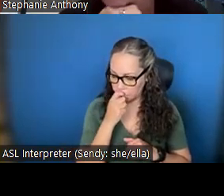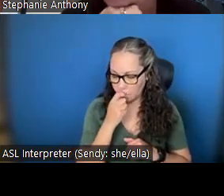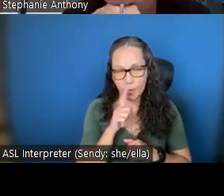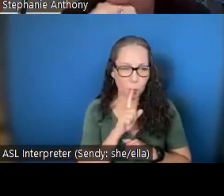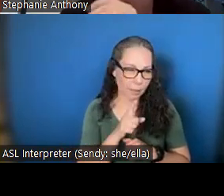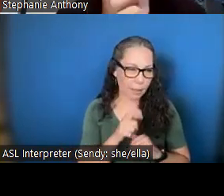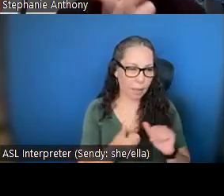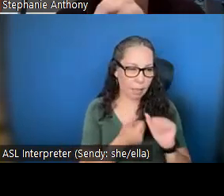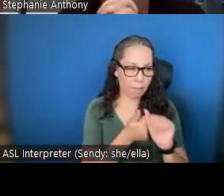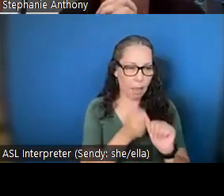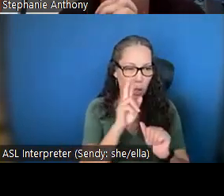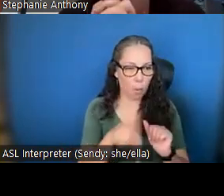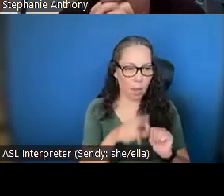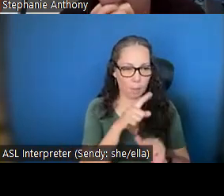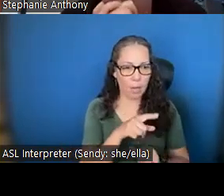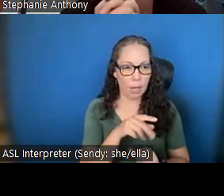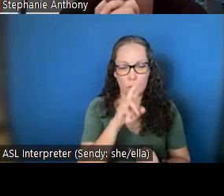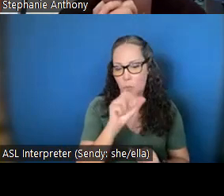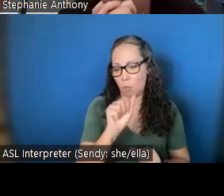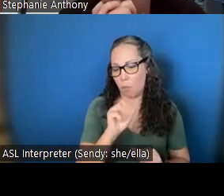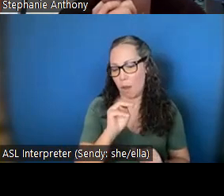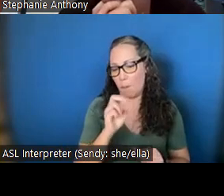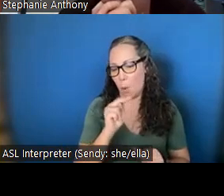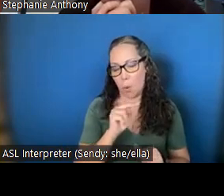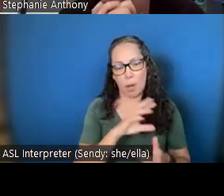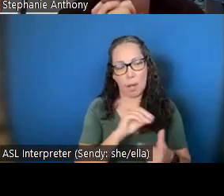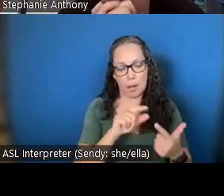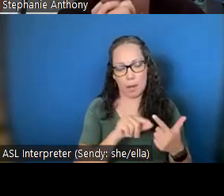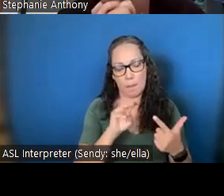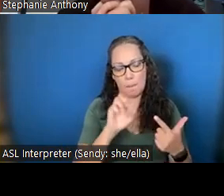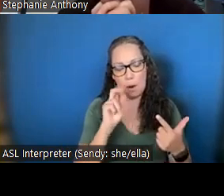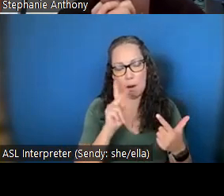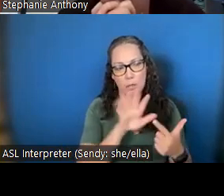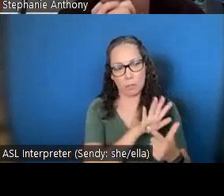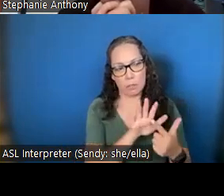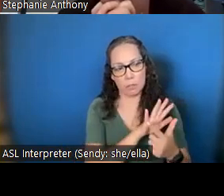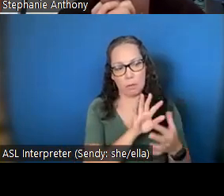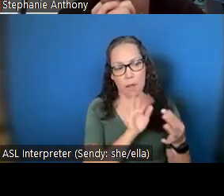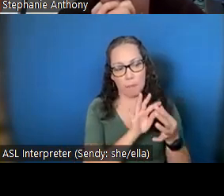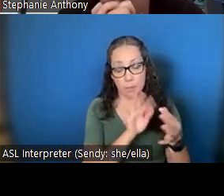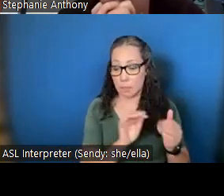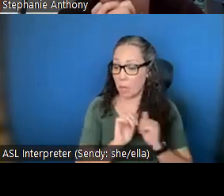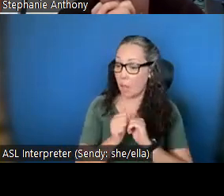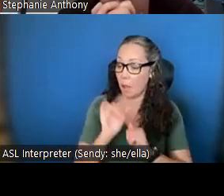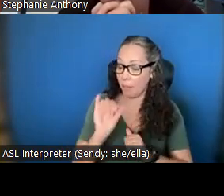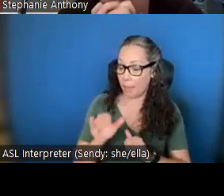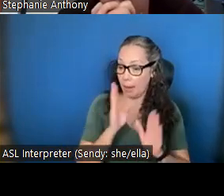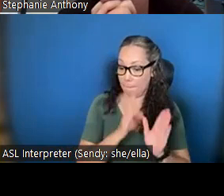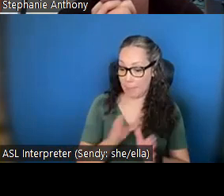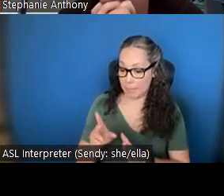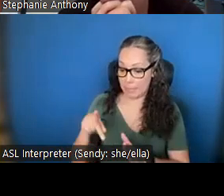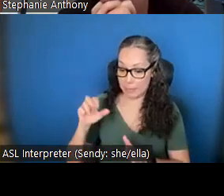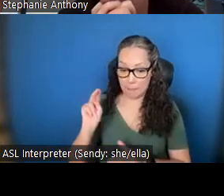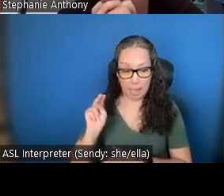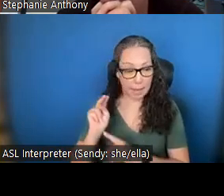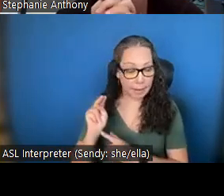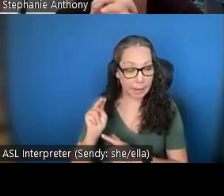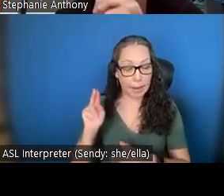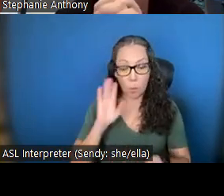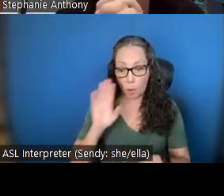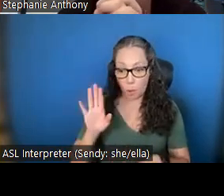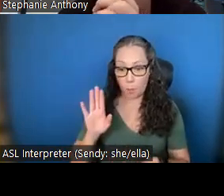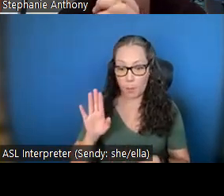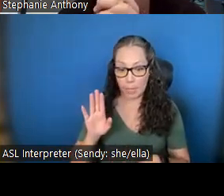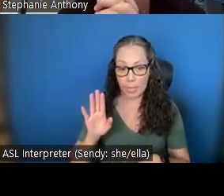Mark's comments you know how will this business plan be integrated or synced with the no wrong